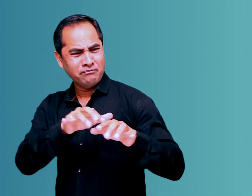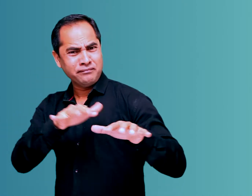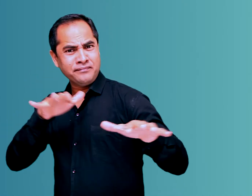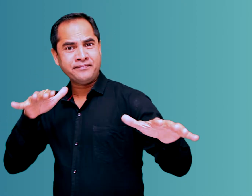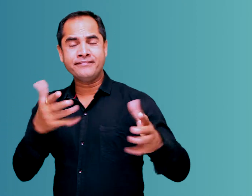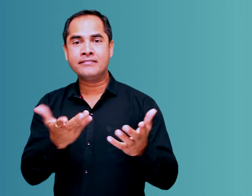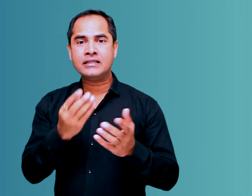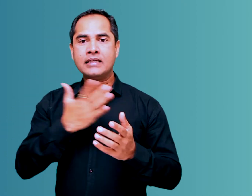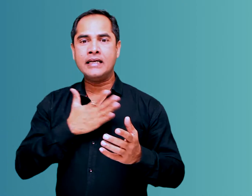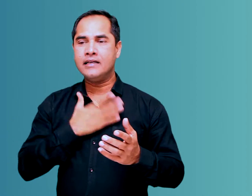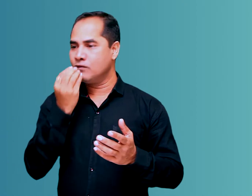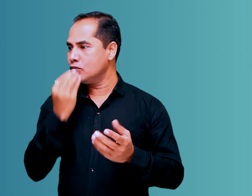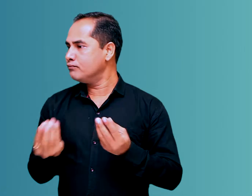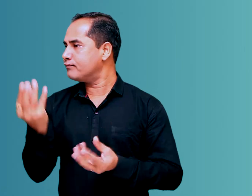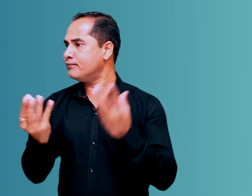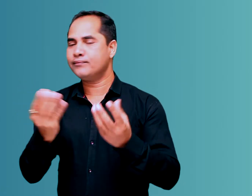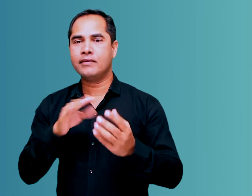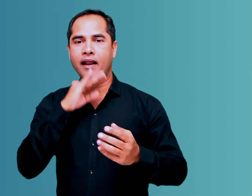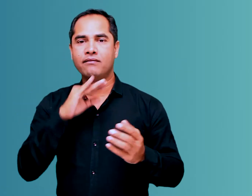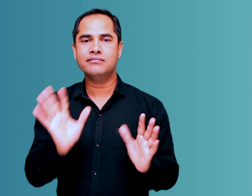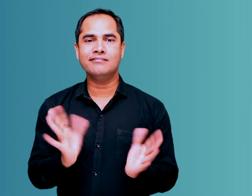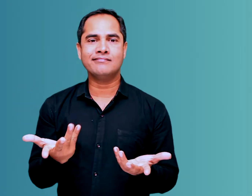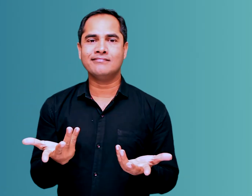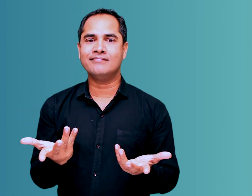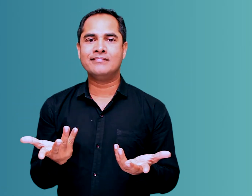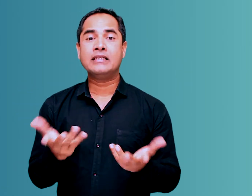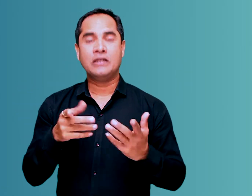it would cause problems and the ecological system would break.